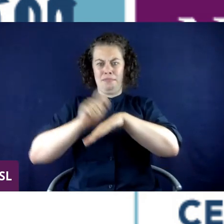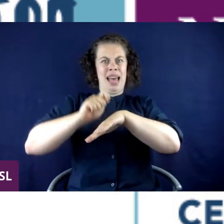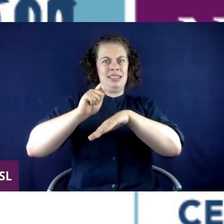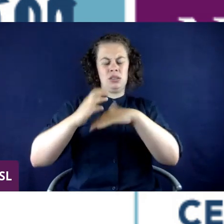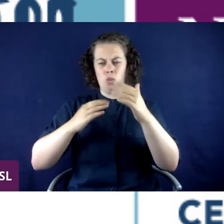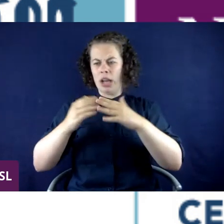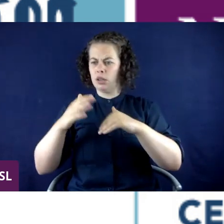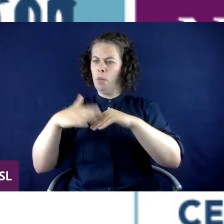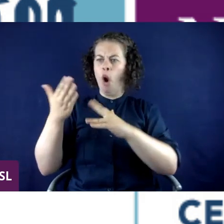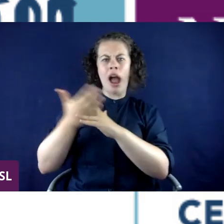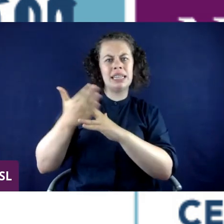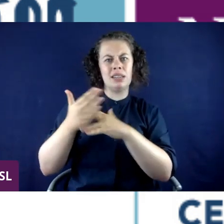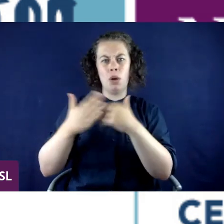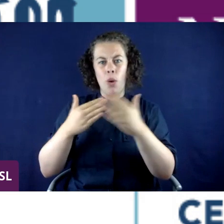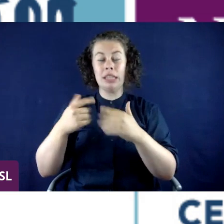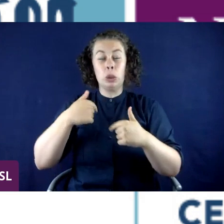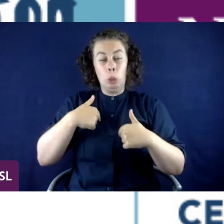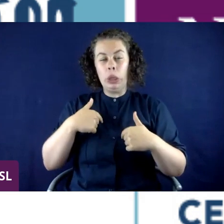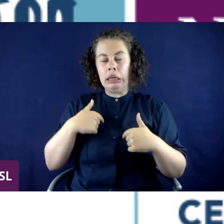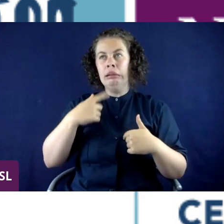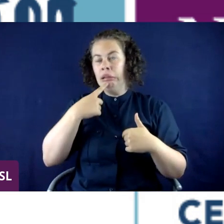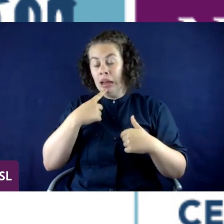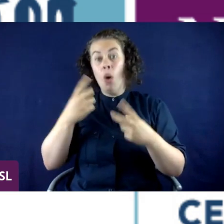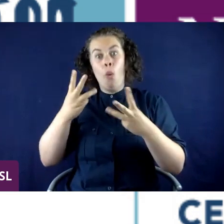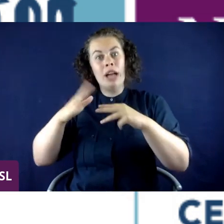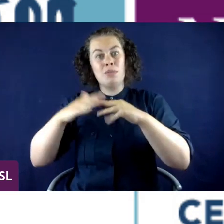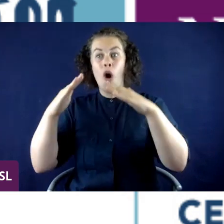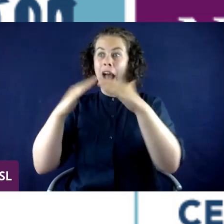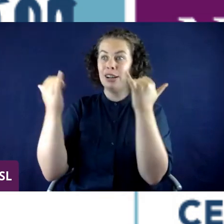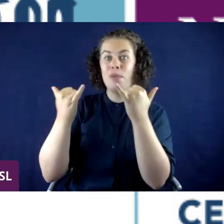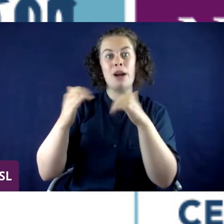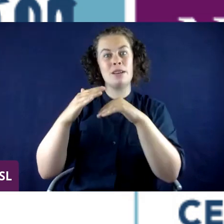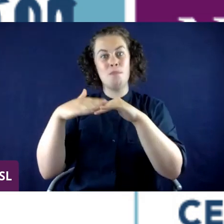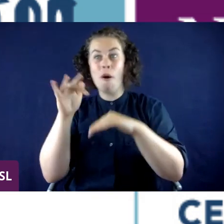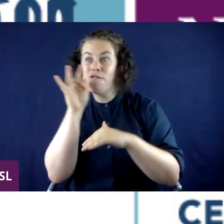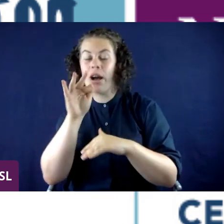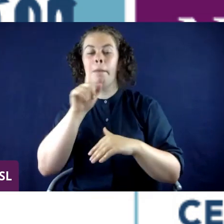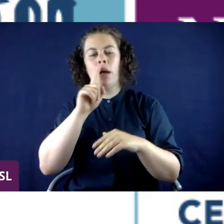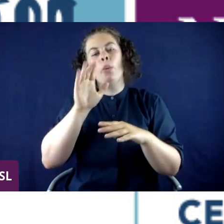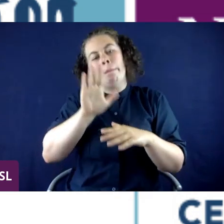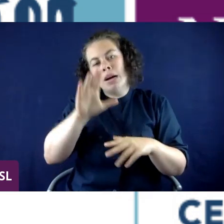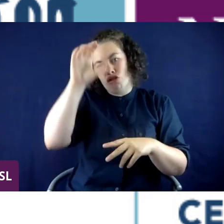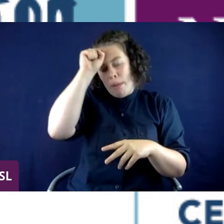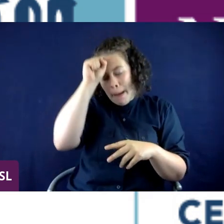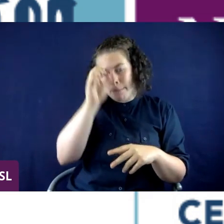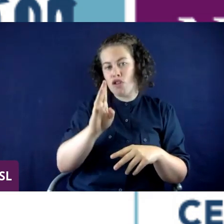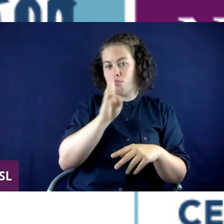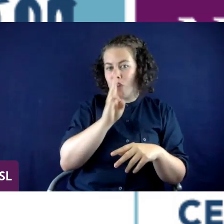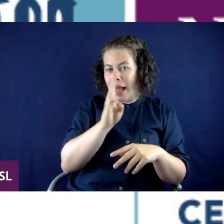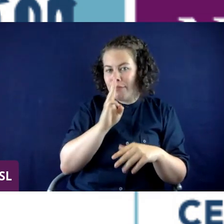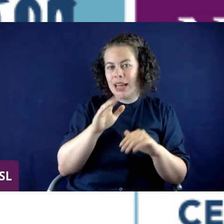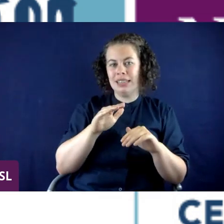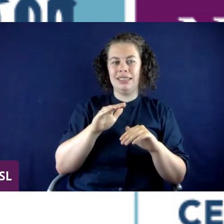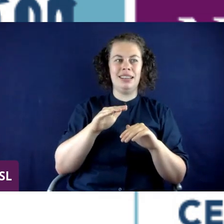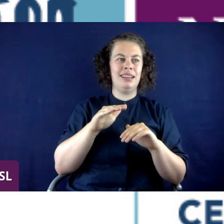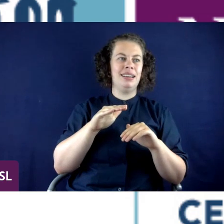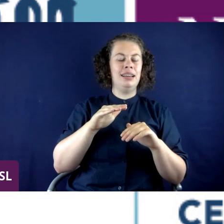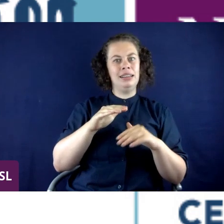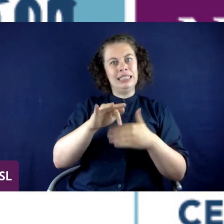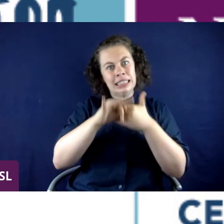So walking is fine thread between security and access is what we did through smaller houseparty initiatives.